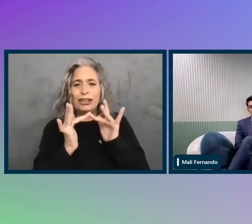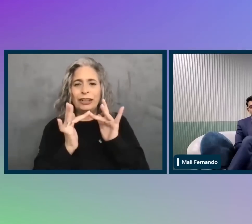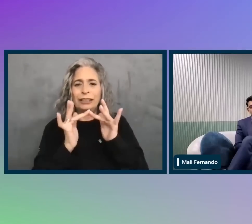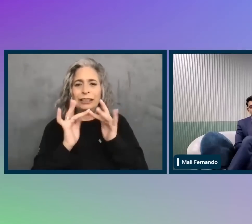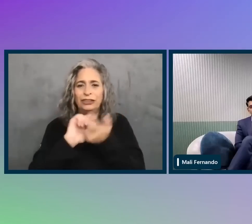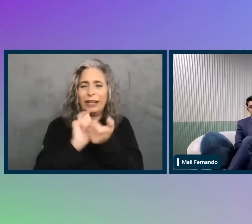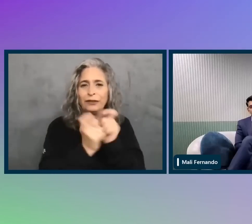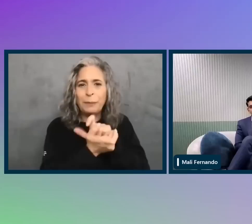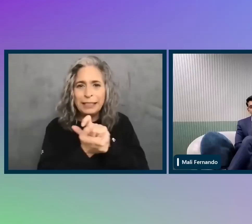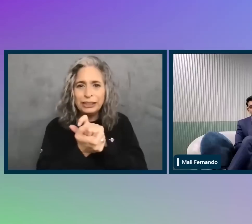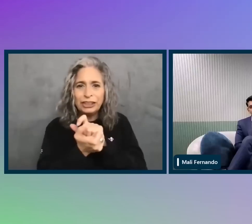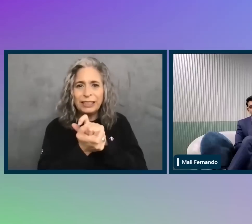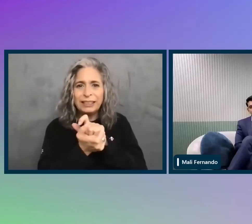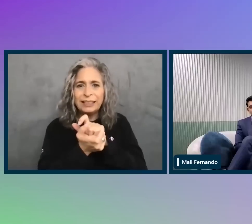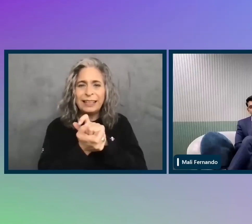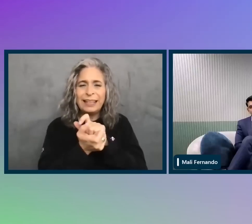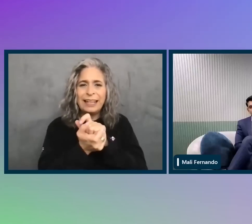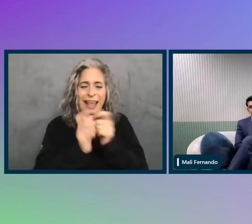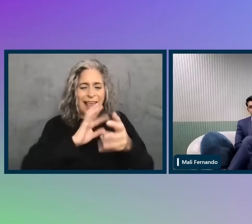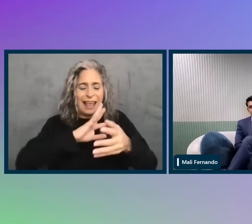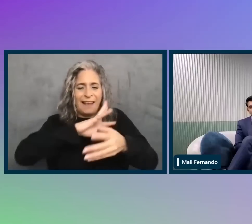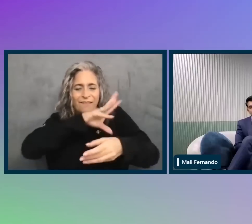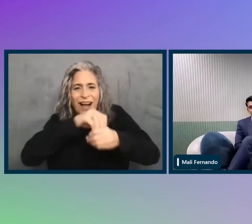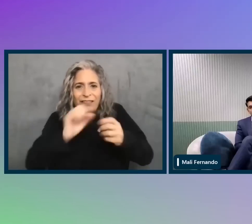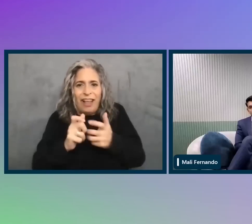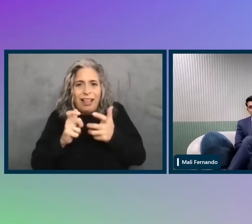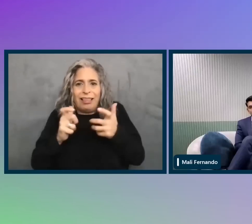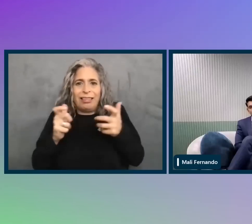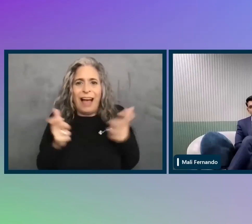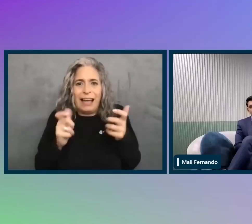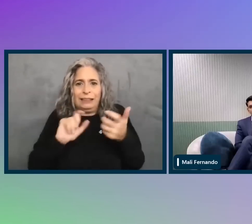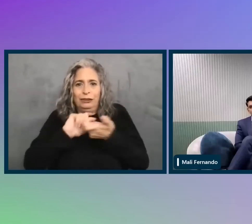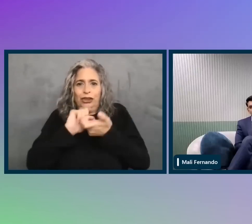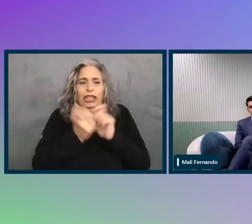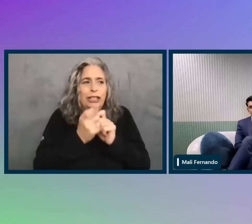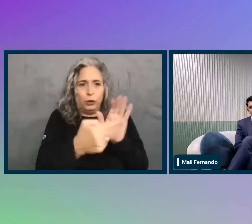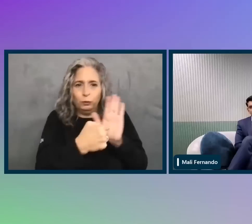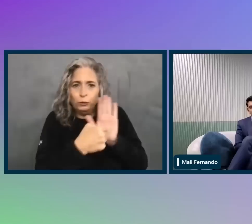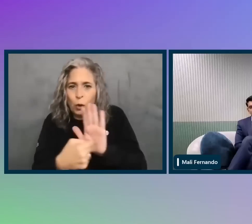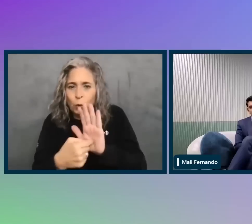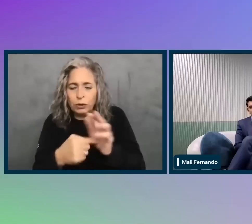involve a lot of change that you've outlined, culture is key.